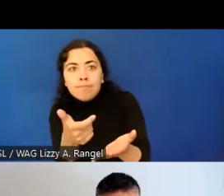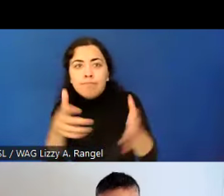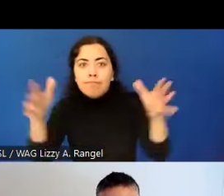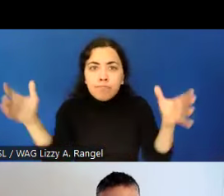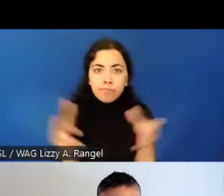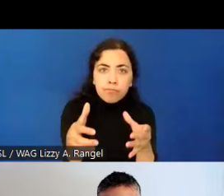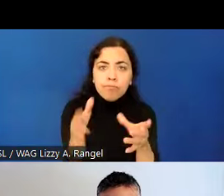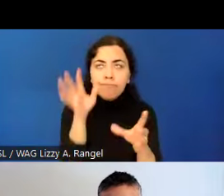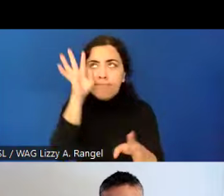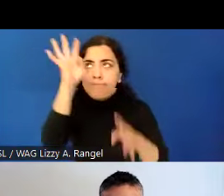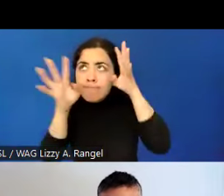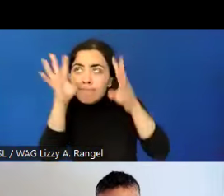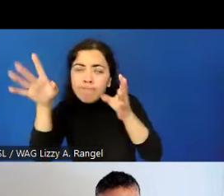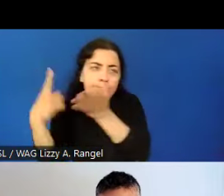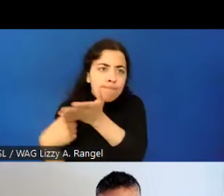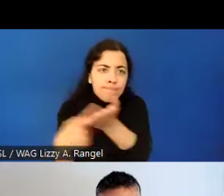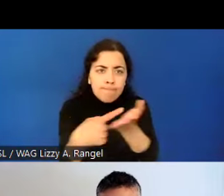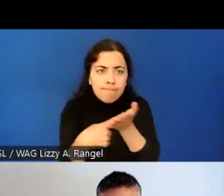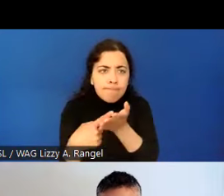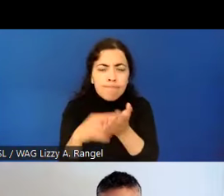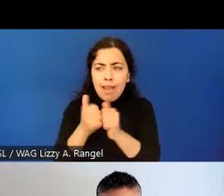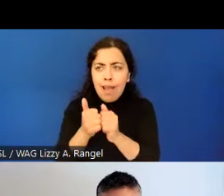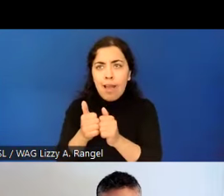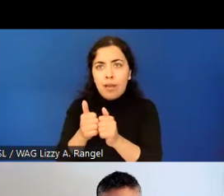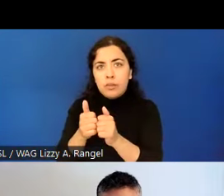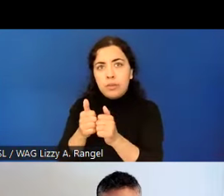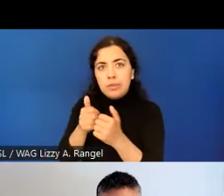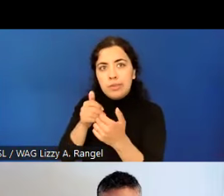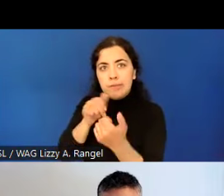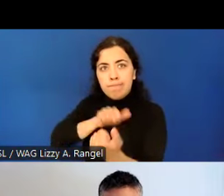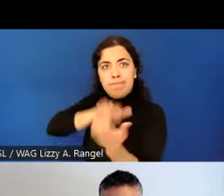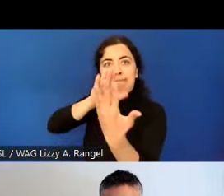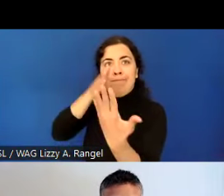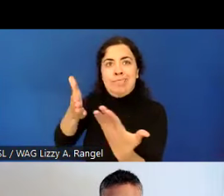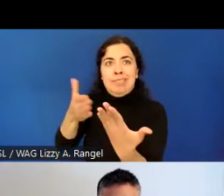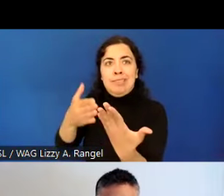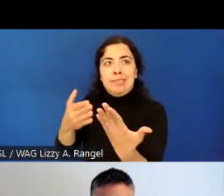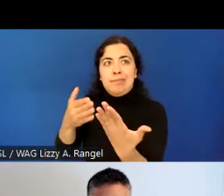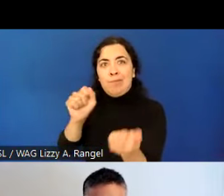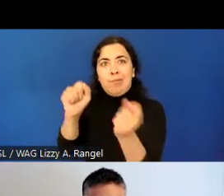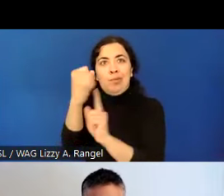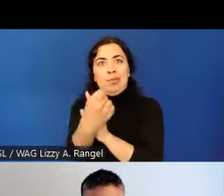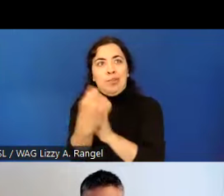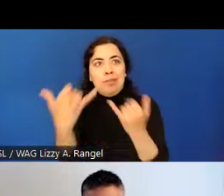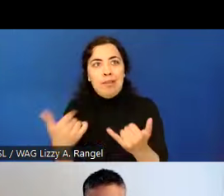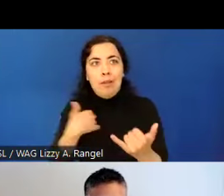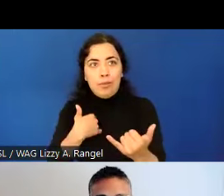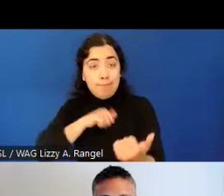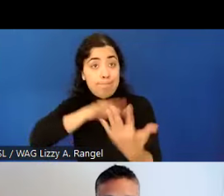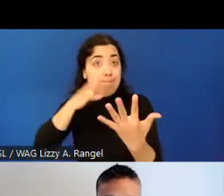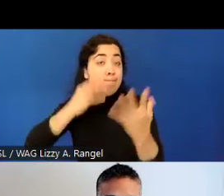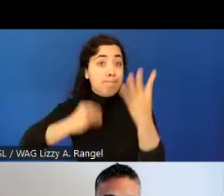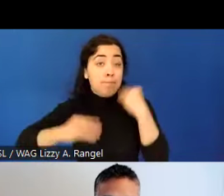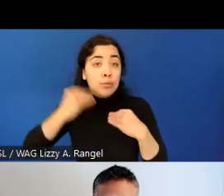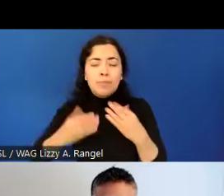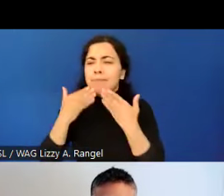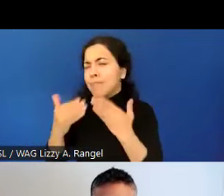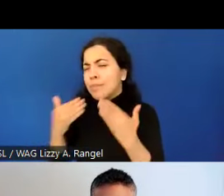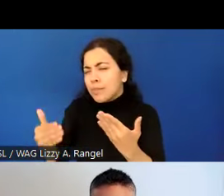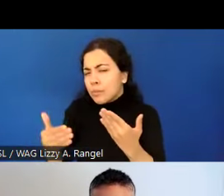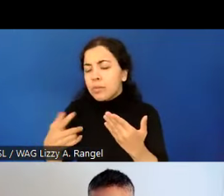to the predicament that we find ourselves in. Thank you. And so I'm just displaying my e-mail